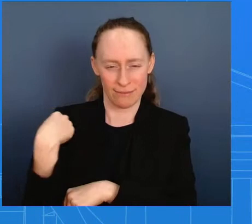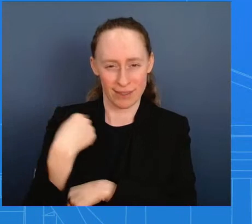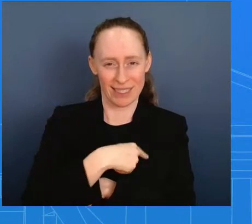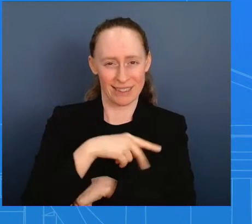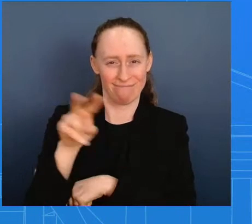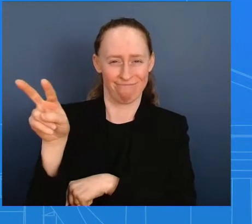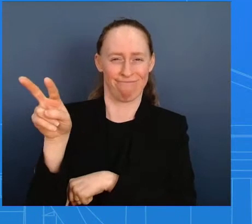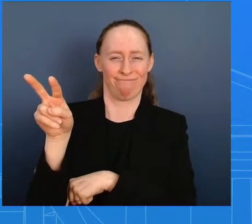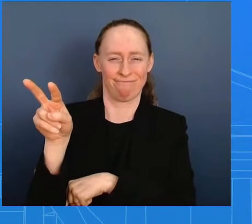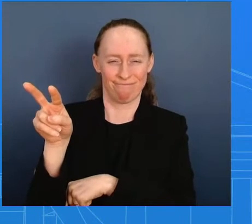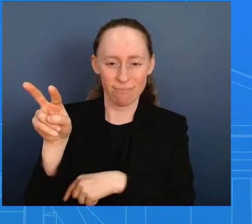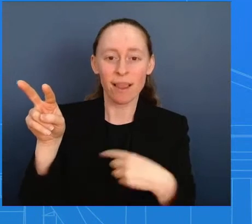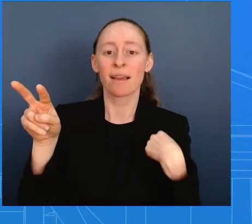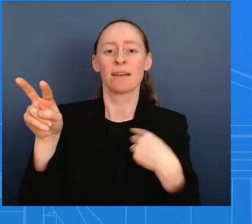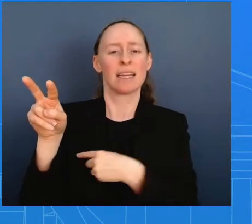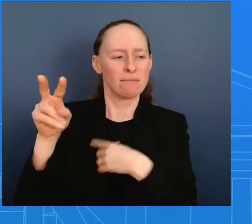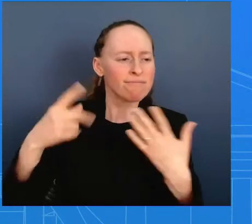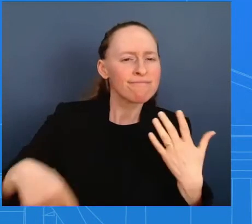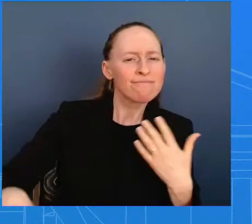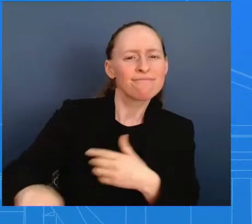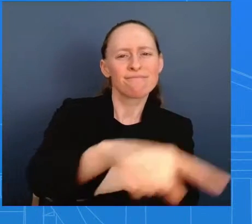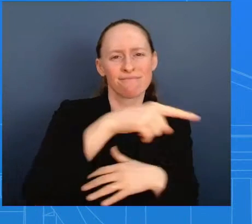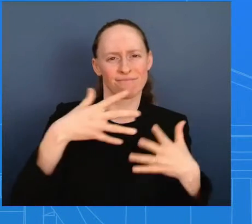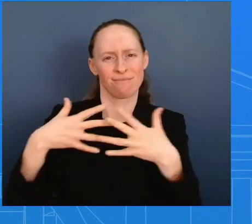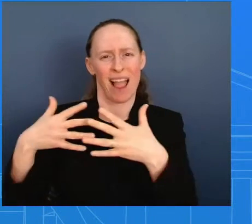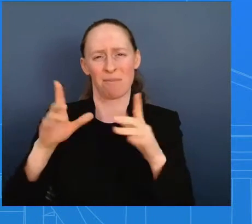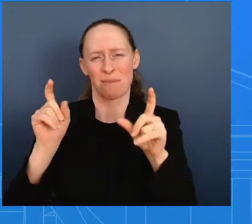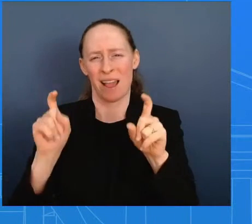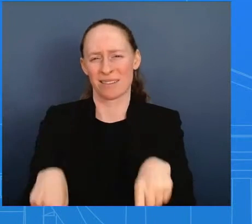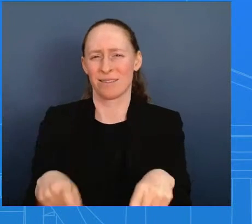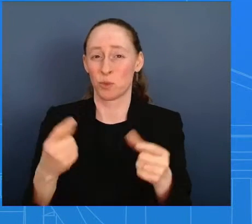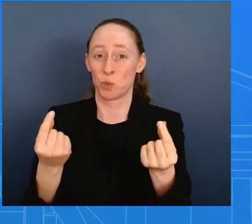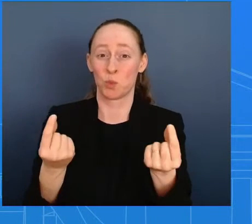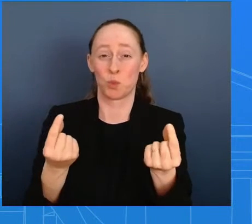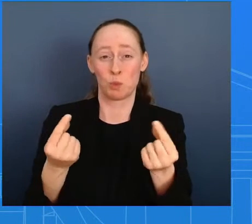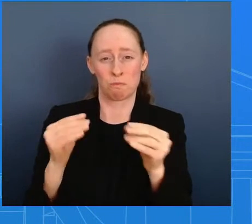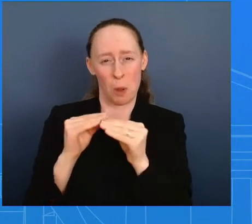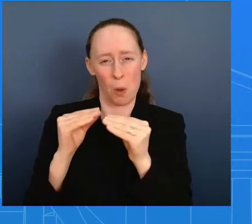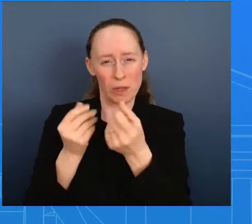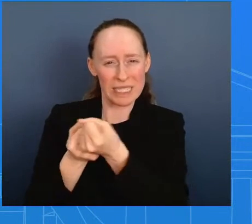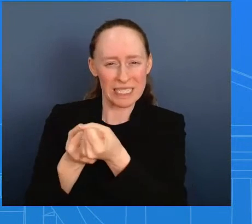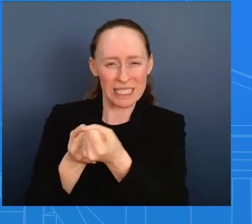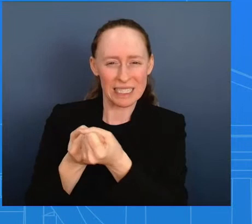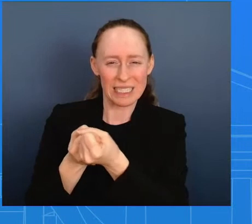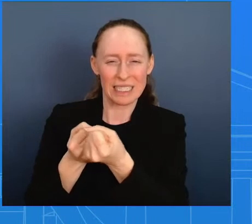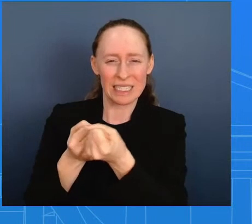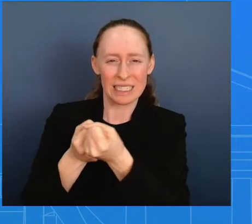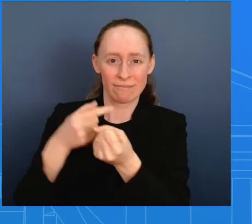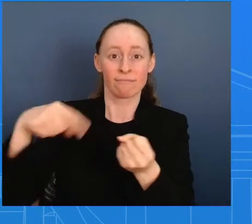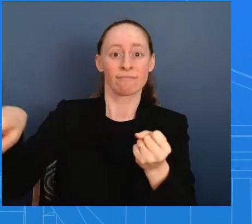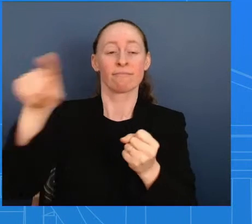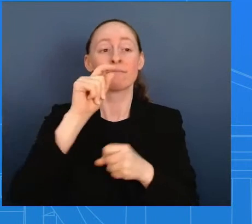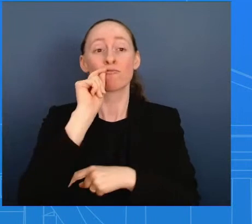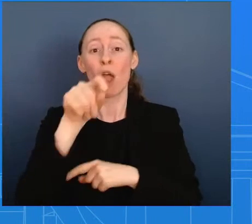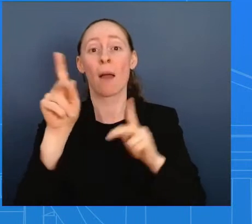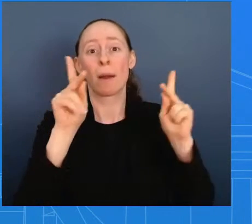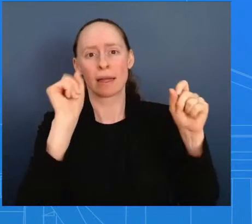to surge up more air defense in so that Ukraine has it. And, yes, part of it is about a six-month delay in being able to get assistance to Ukraine.